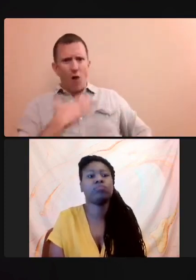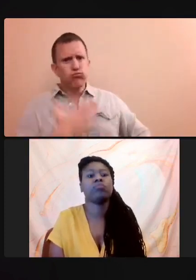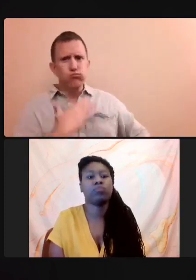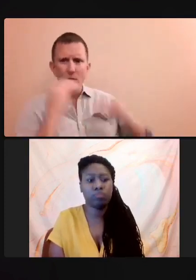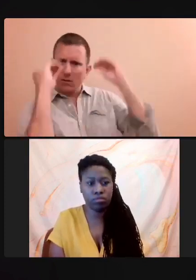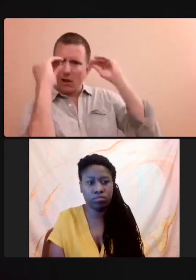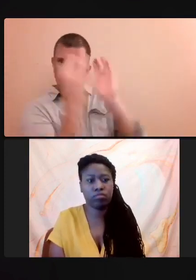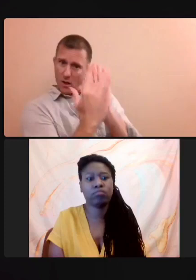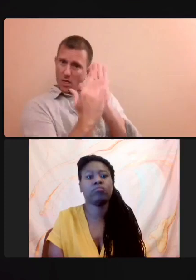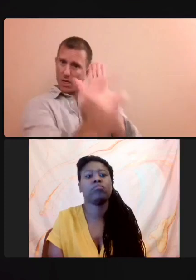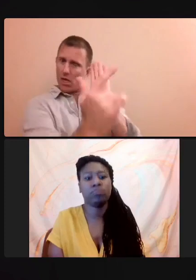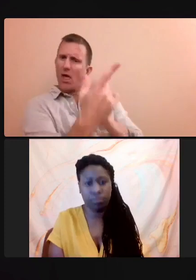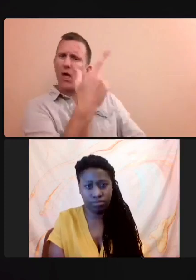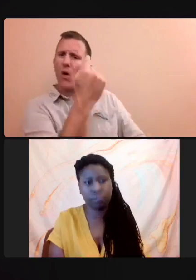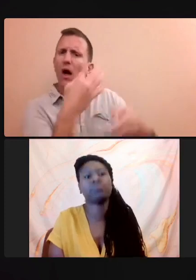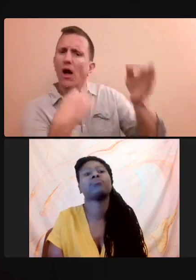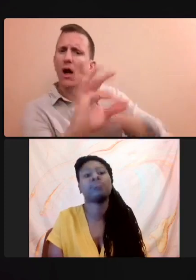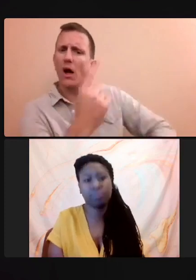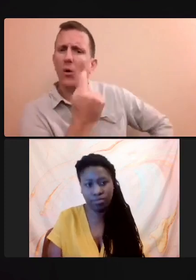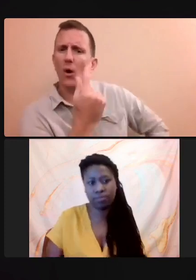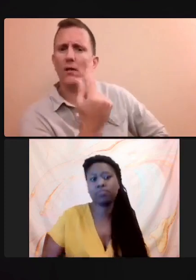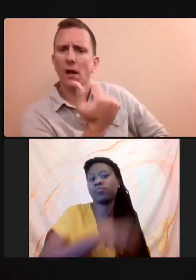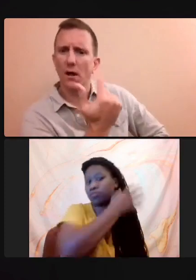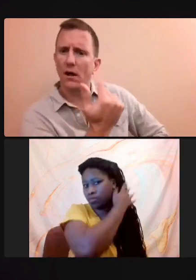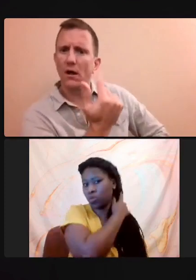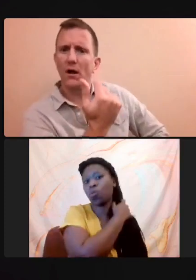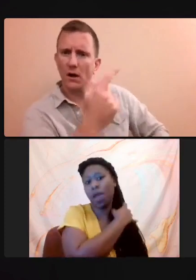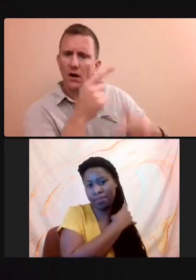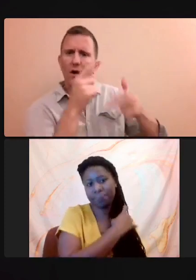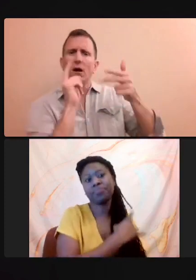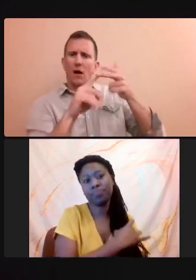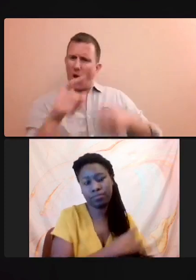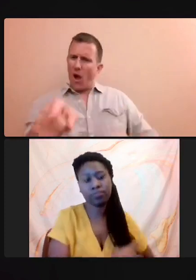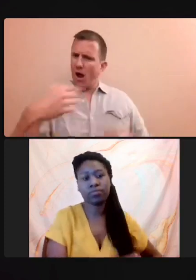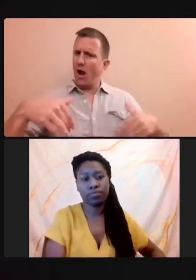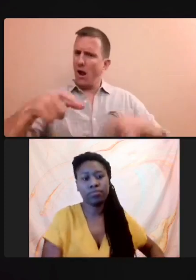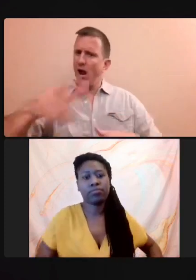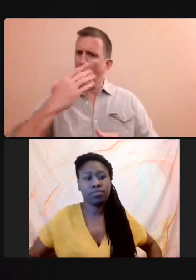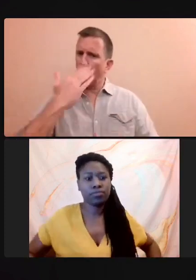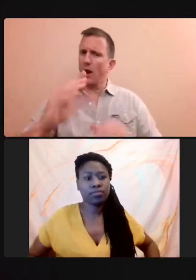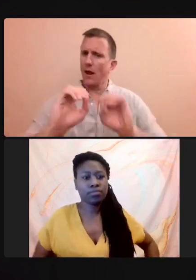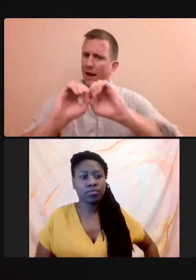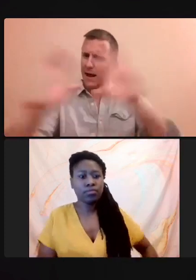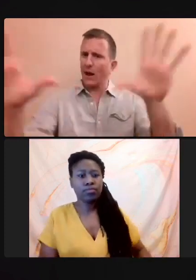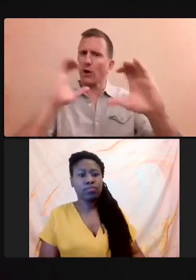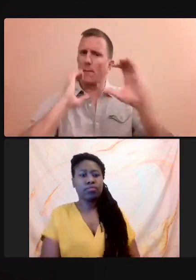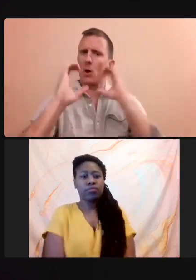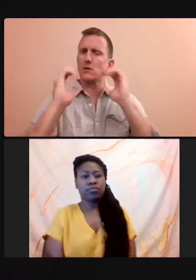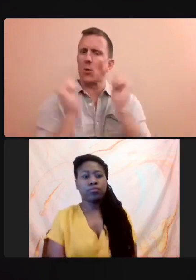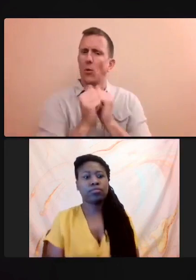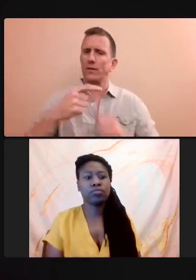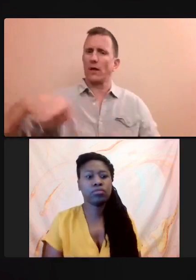and then they part ways afterwards, but they don't have clear communication throughout the process.